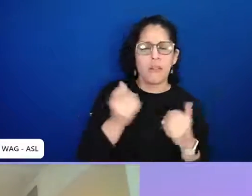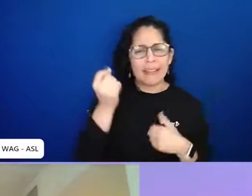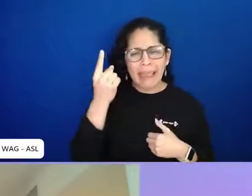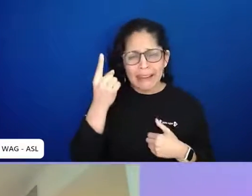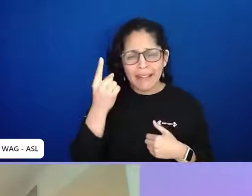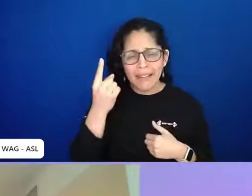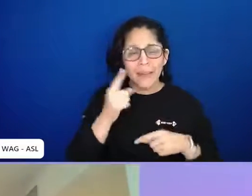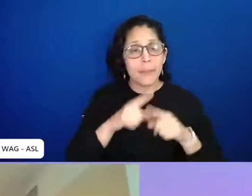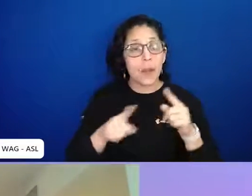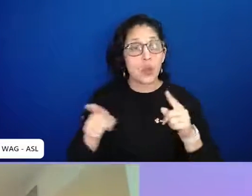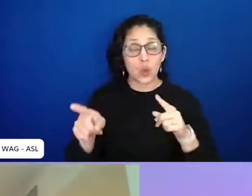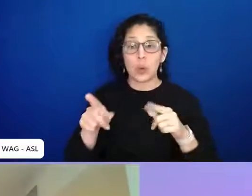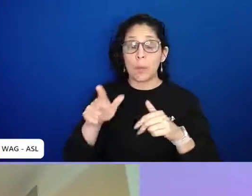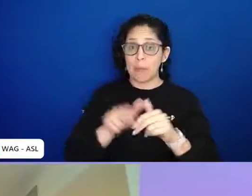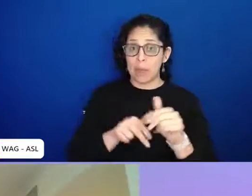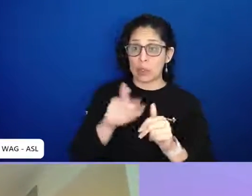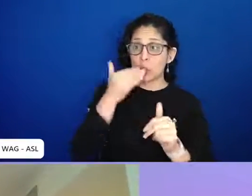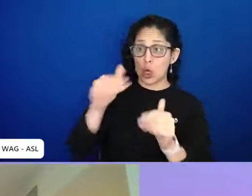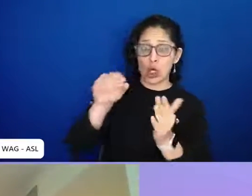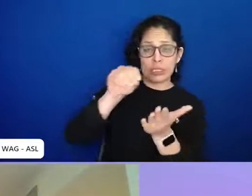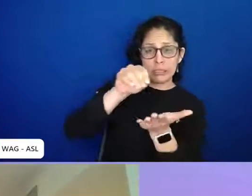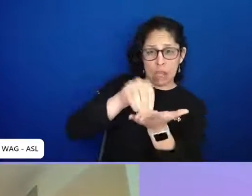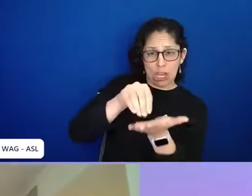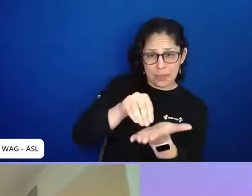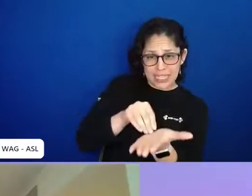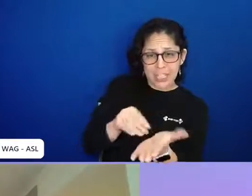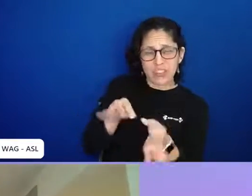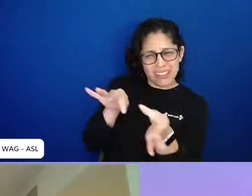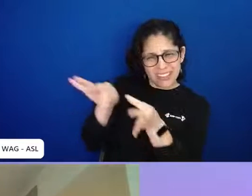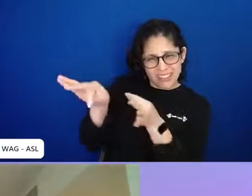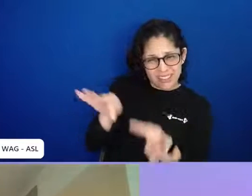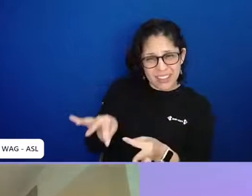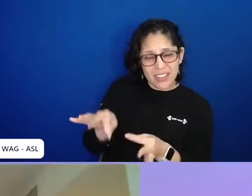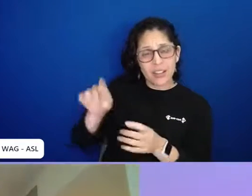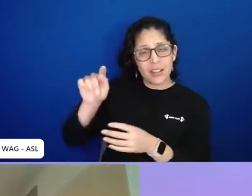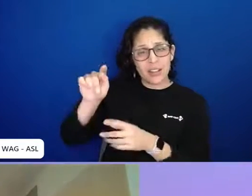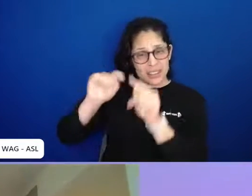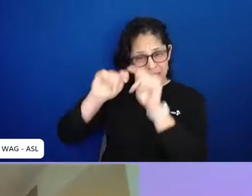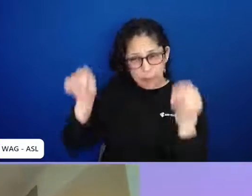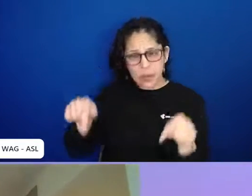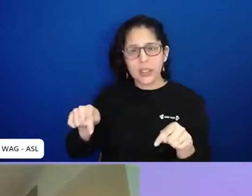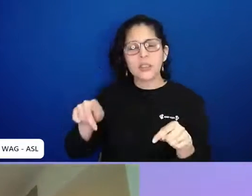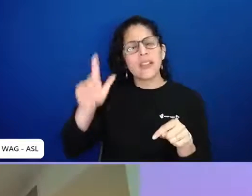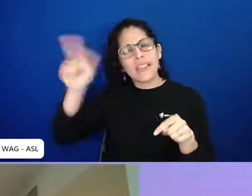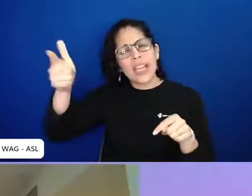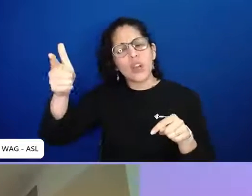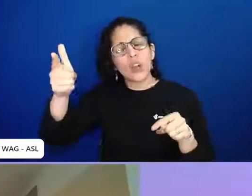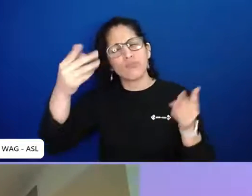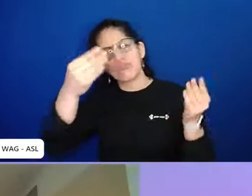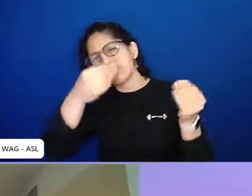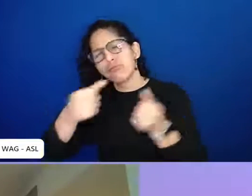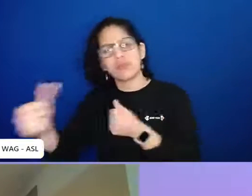You've got to document all of this stuff, it seems labor intensive I totally get it, but once you build good